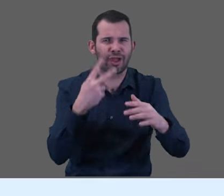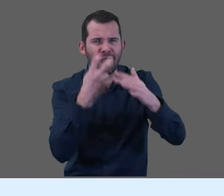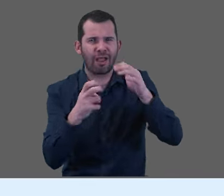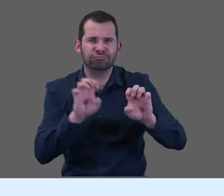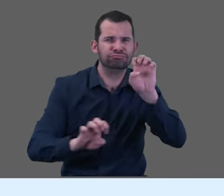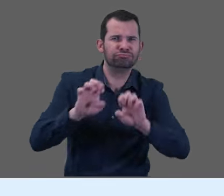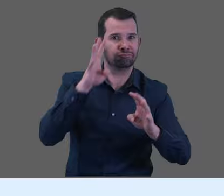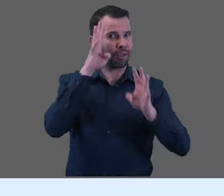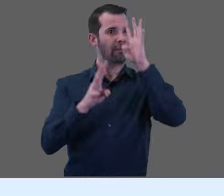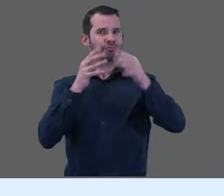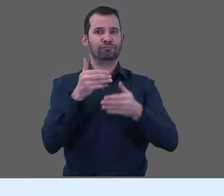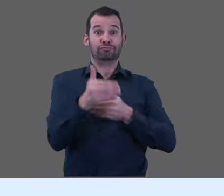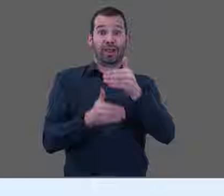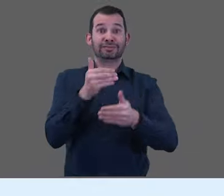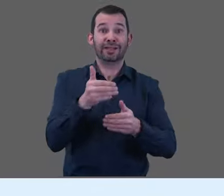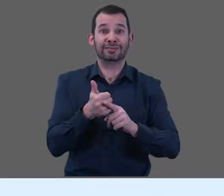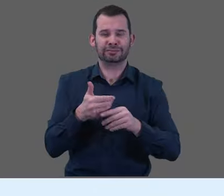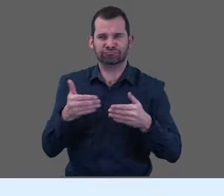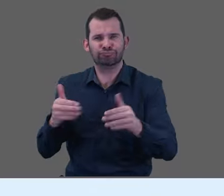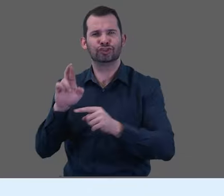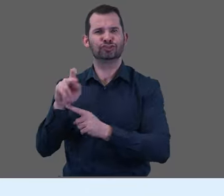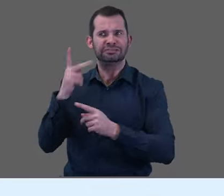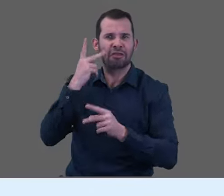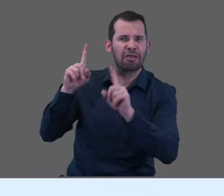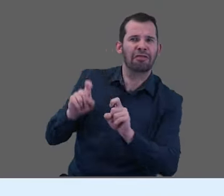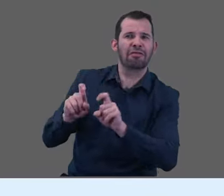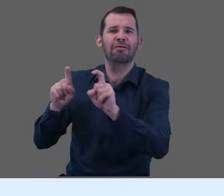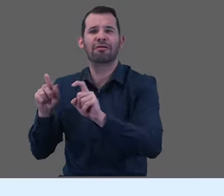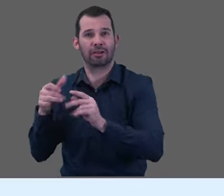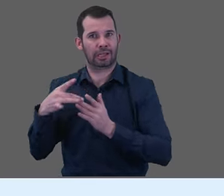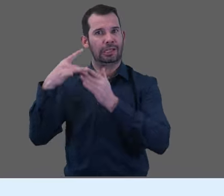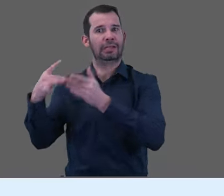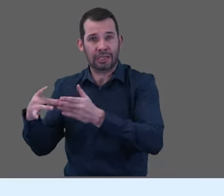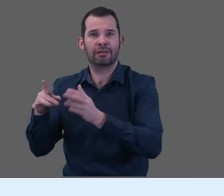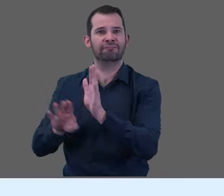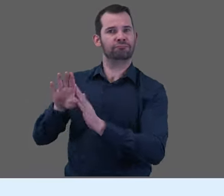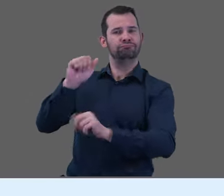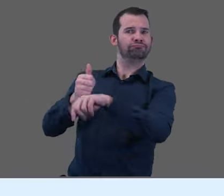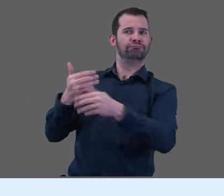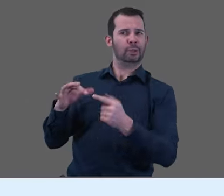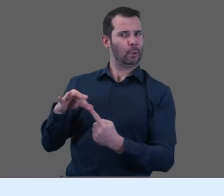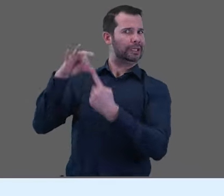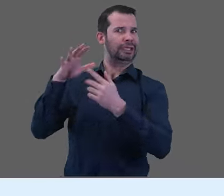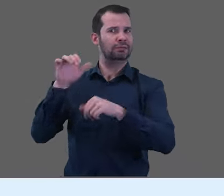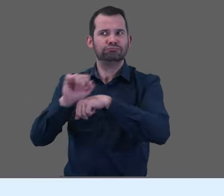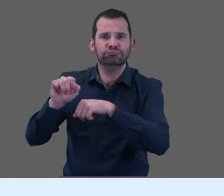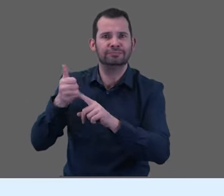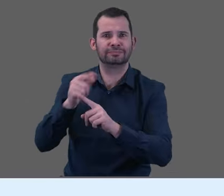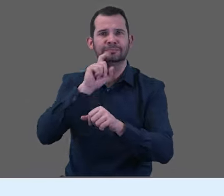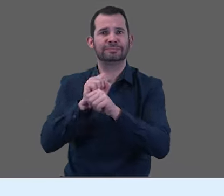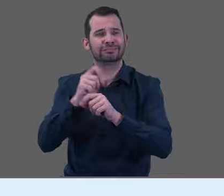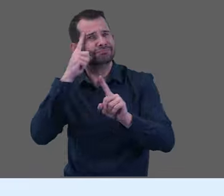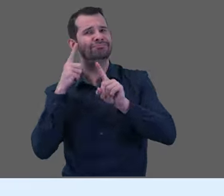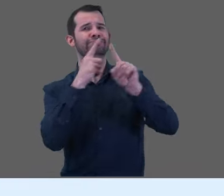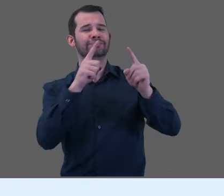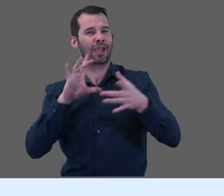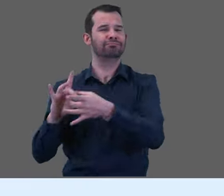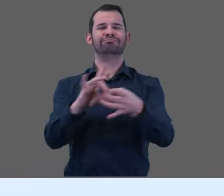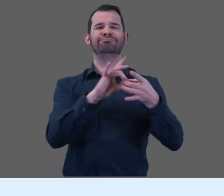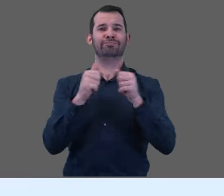to investigate creative processes and take risks that lead to the development of unique works destined to connect with the public.